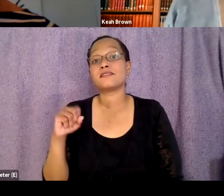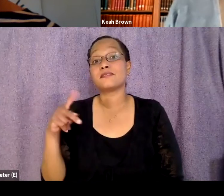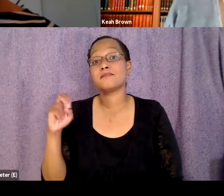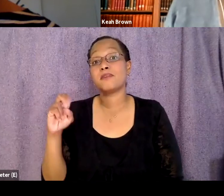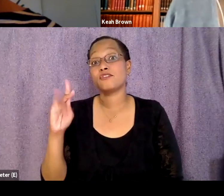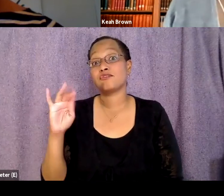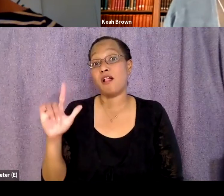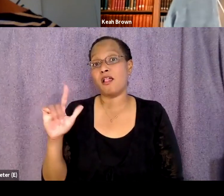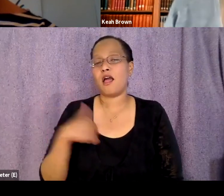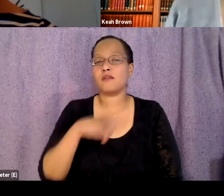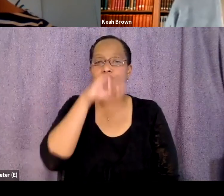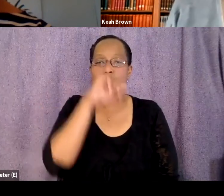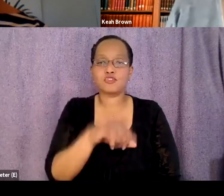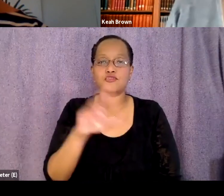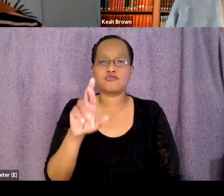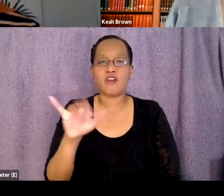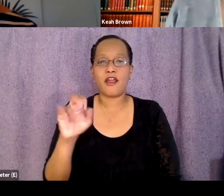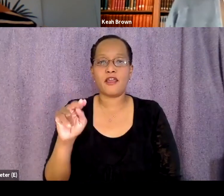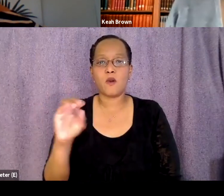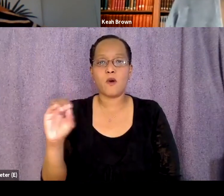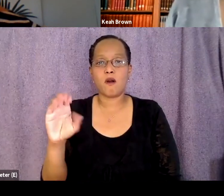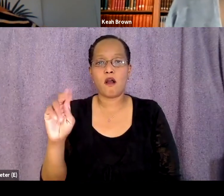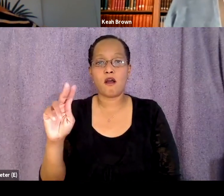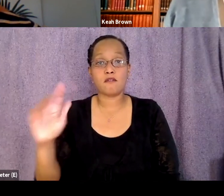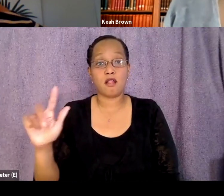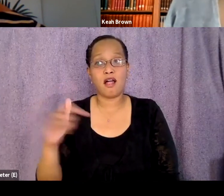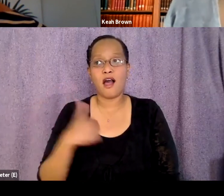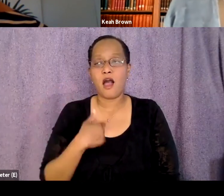the show I watched it in advance the first season, so that I could write about it for